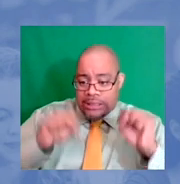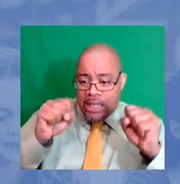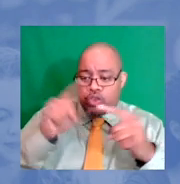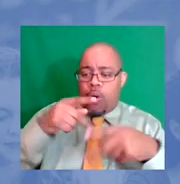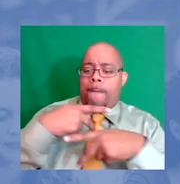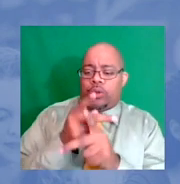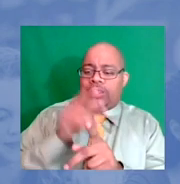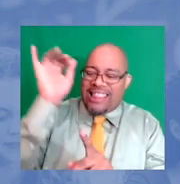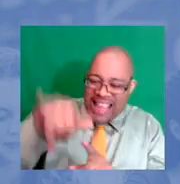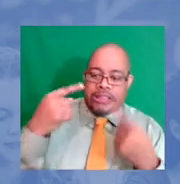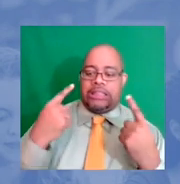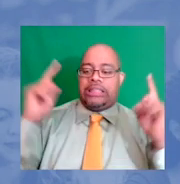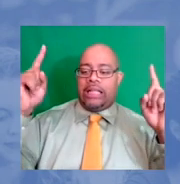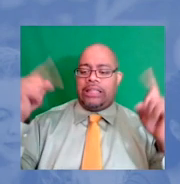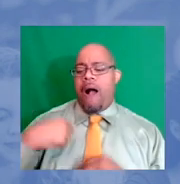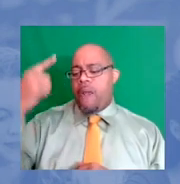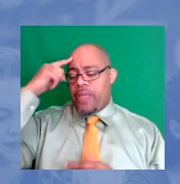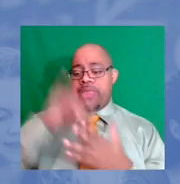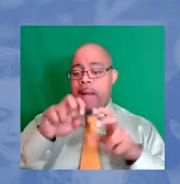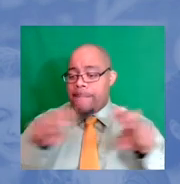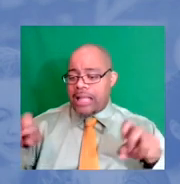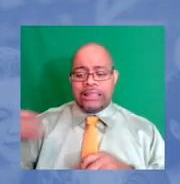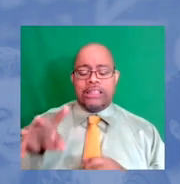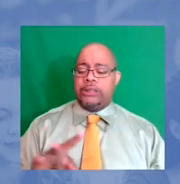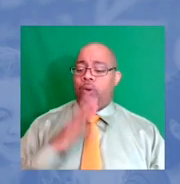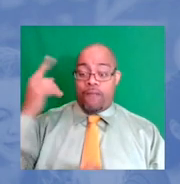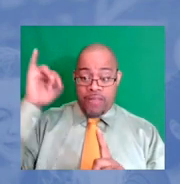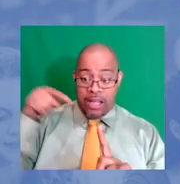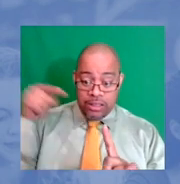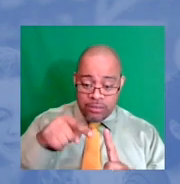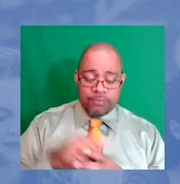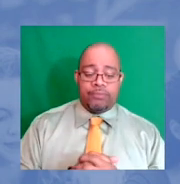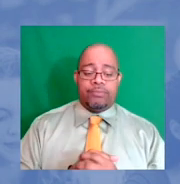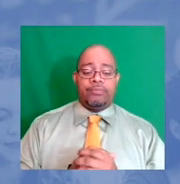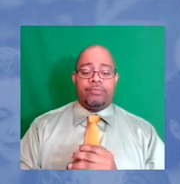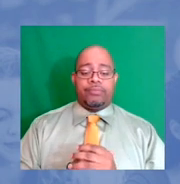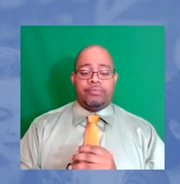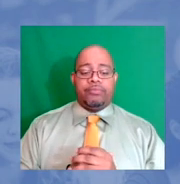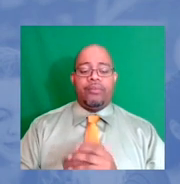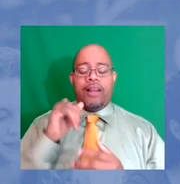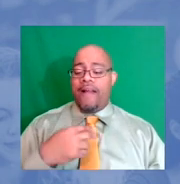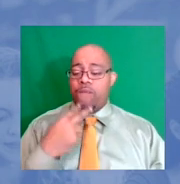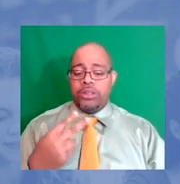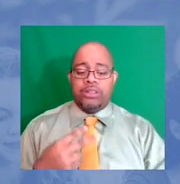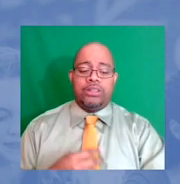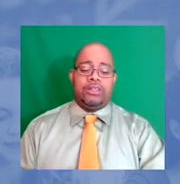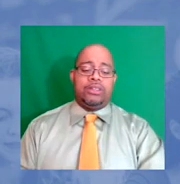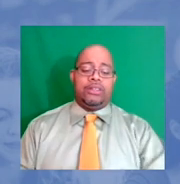AND I THINK THE PANELISTS HAVE SPOKEN TO THAT IN